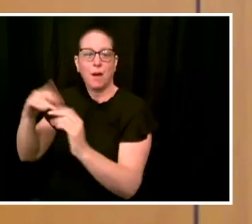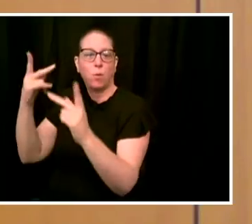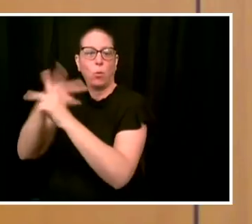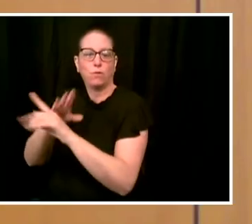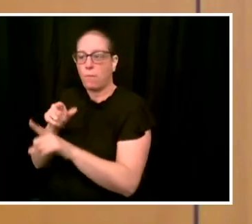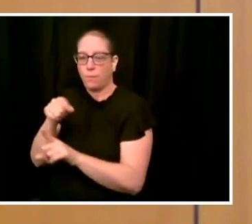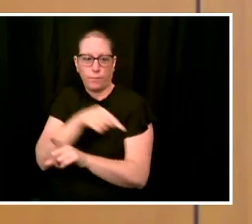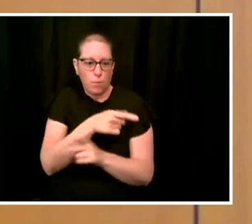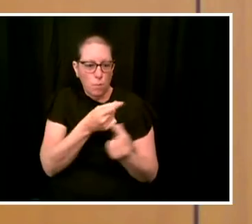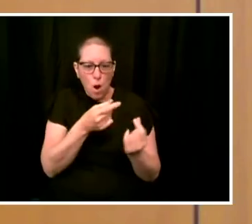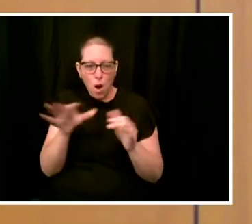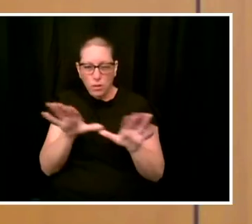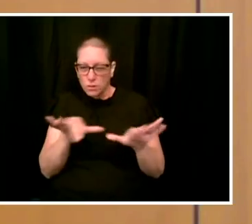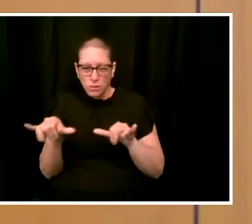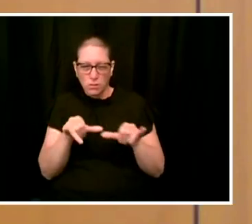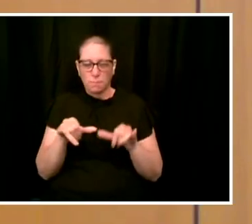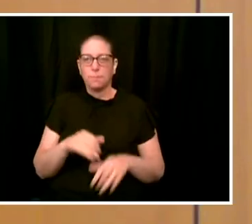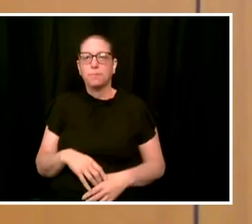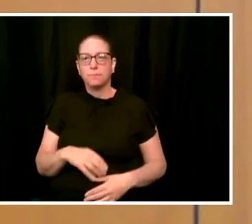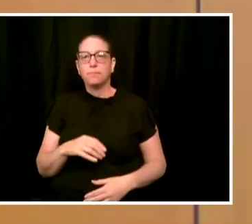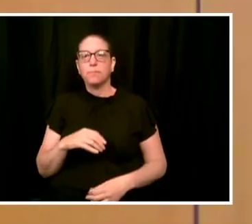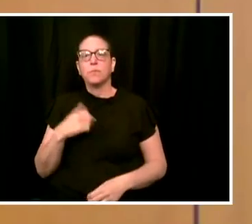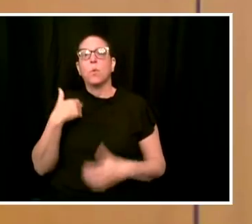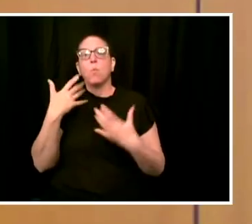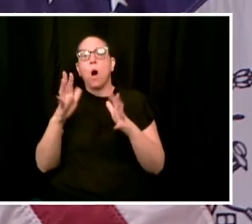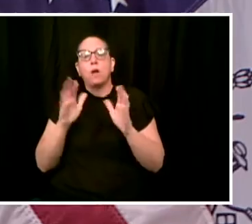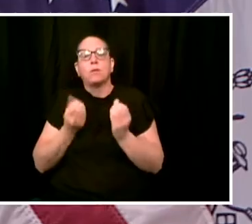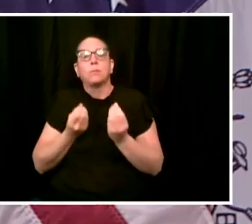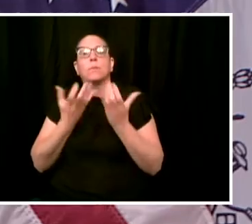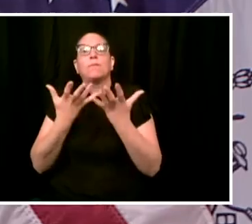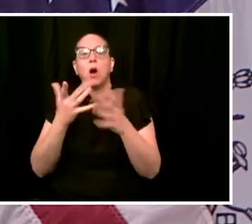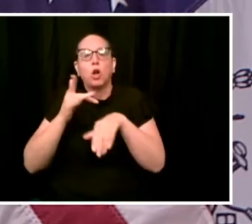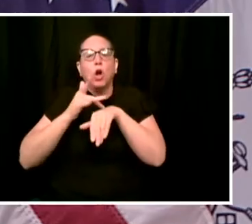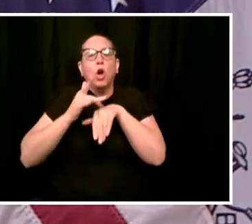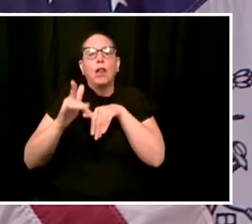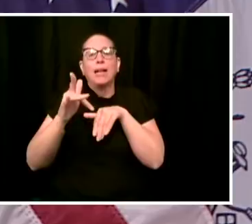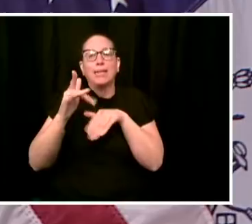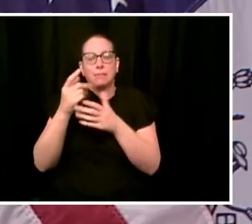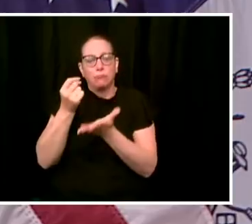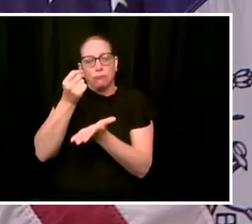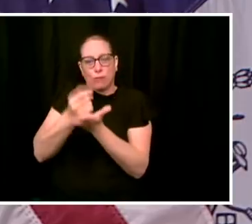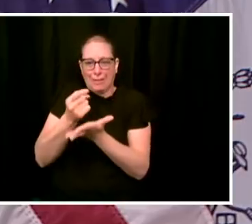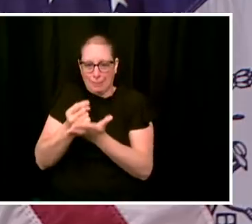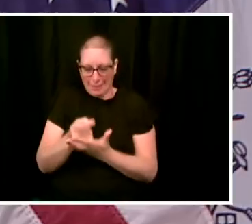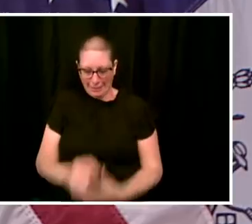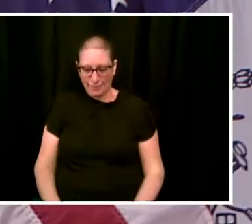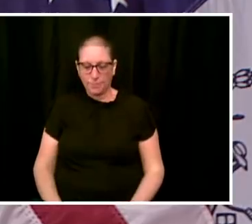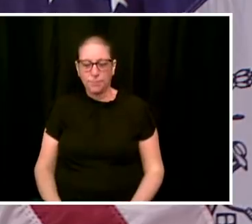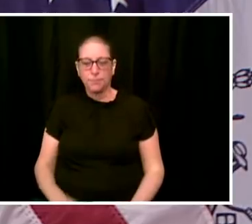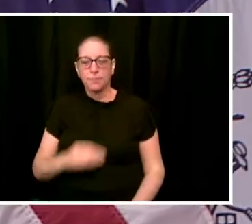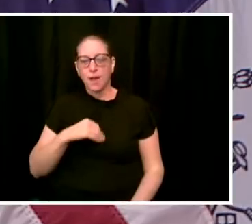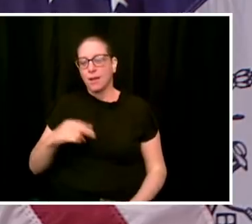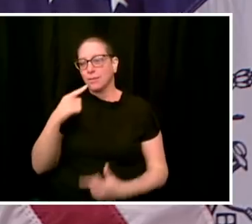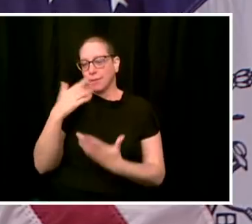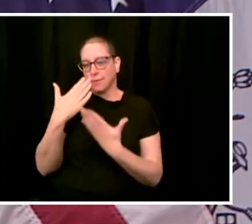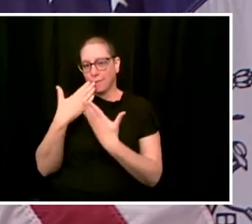AND EARLY ACCESS AND THEN THE APPROPRIATE RESPONSE AND